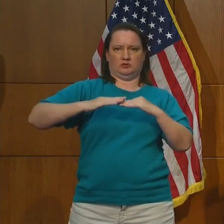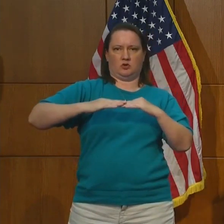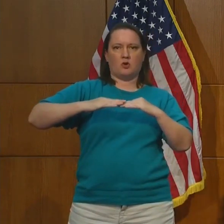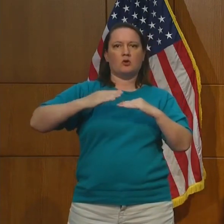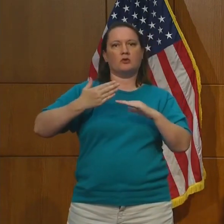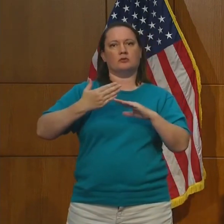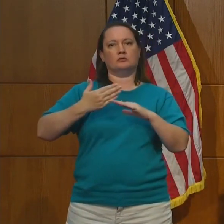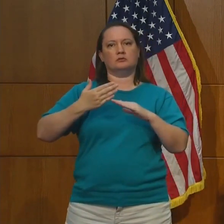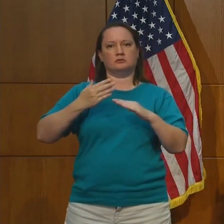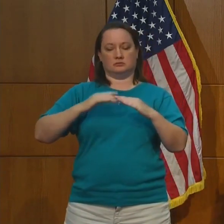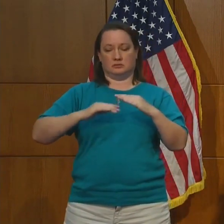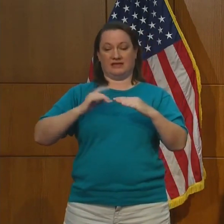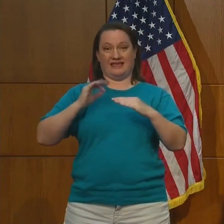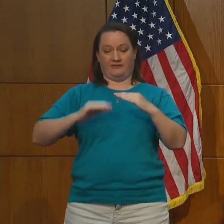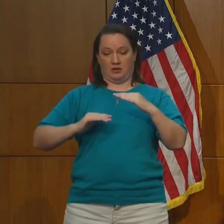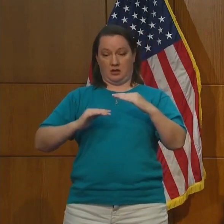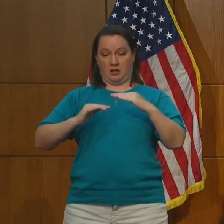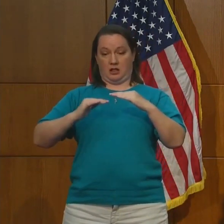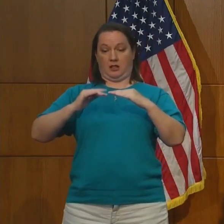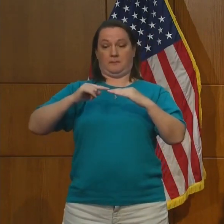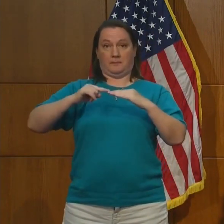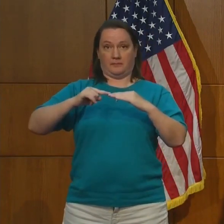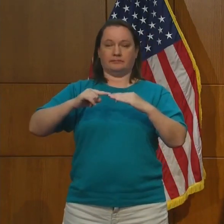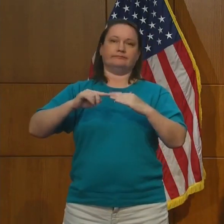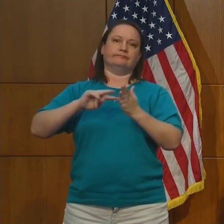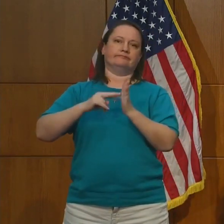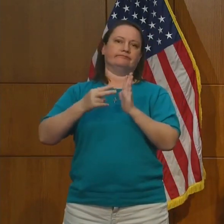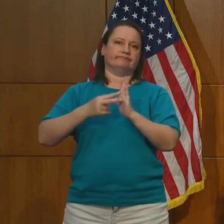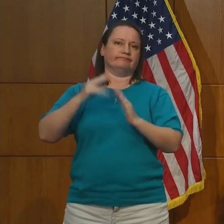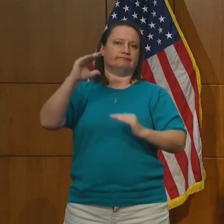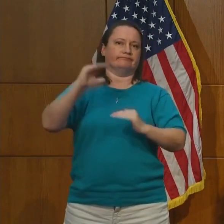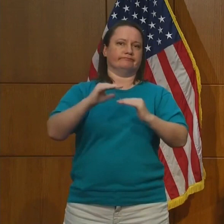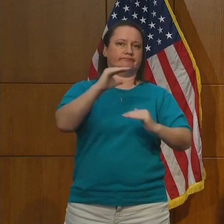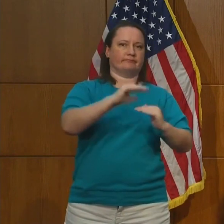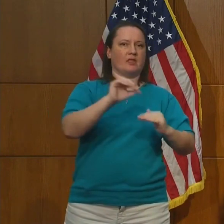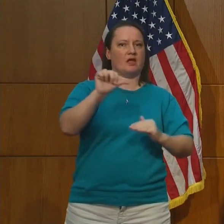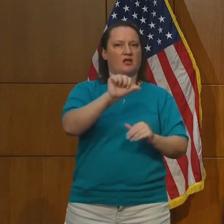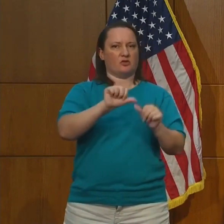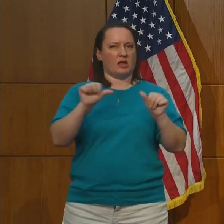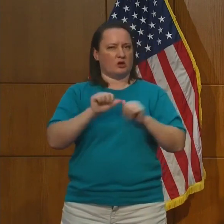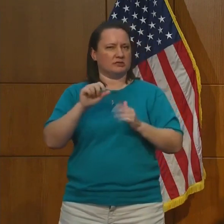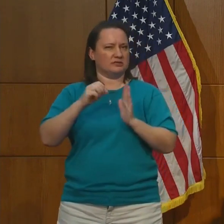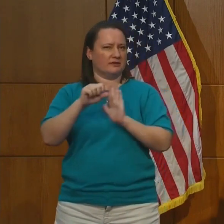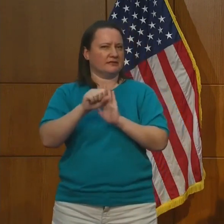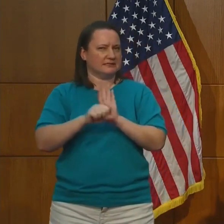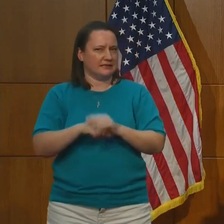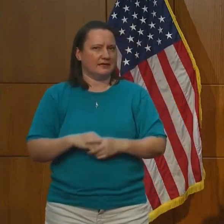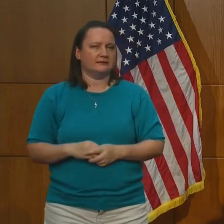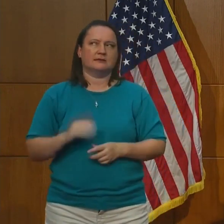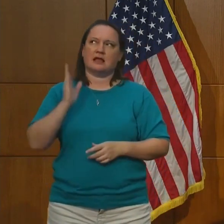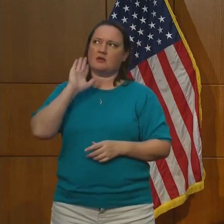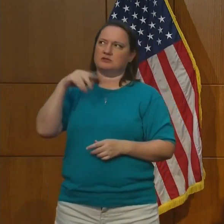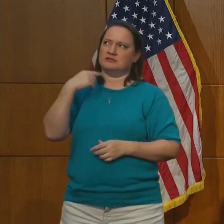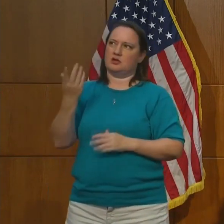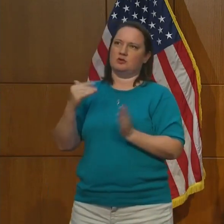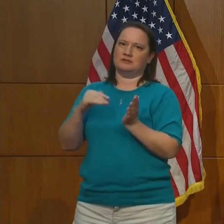DOLLAR IN. THE END OF. PROFIT. THANK YOU GOVERNOR GET LIGHTER YOUR AXE WERE HE AND WHAT